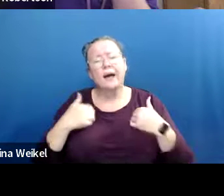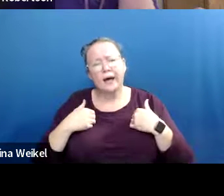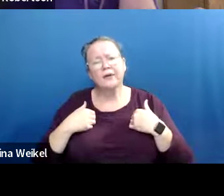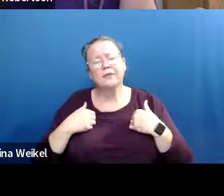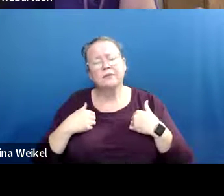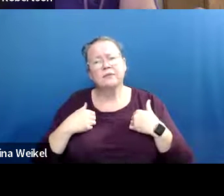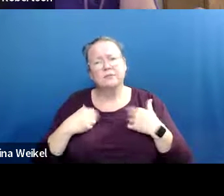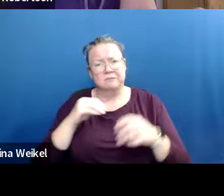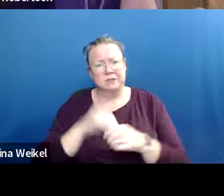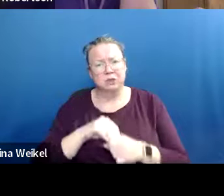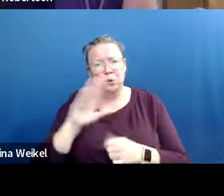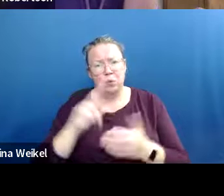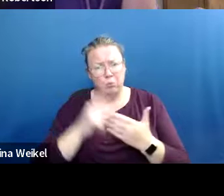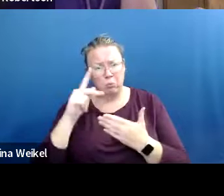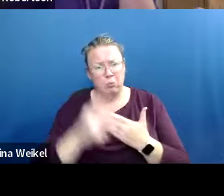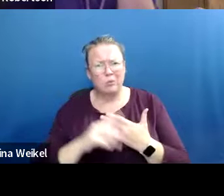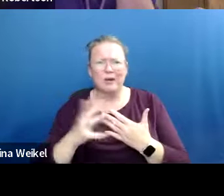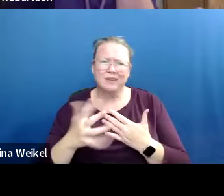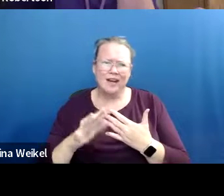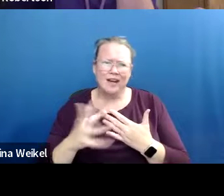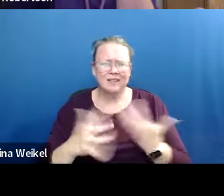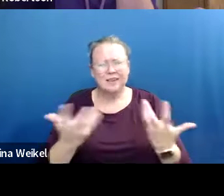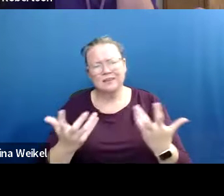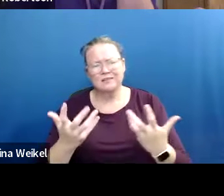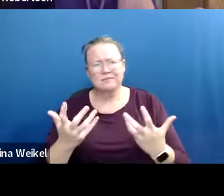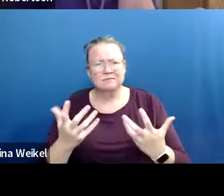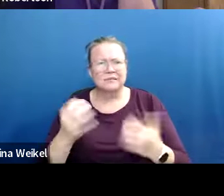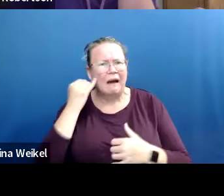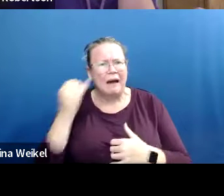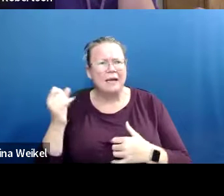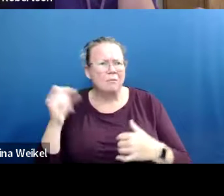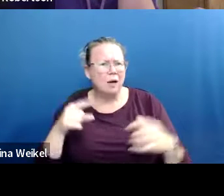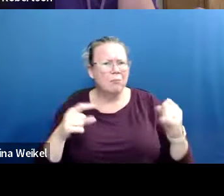Harm (He/Him): your programs to kind of like bounce ideas and get support that way.